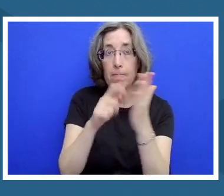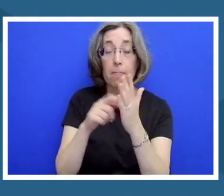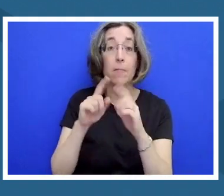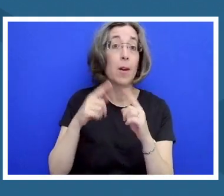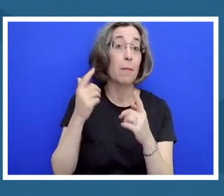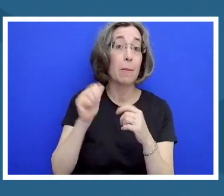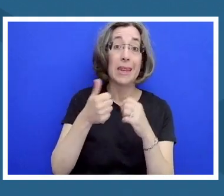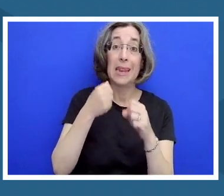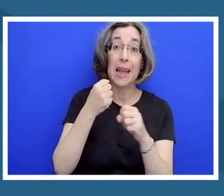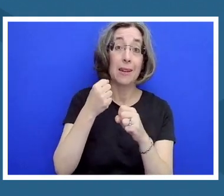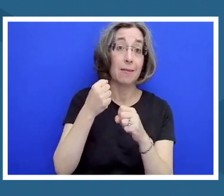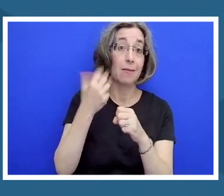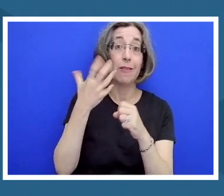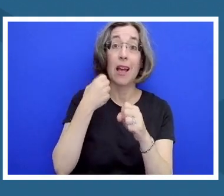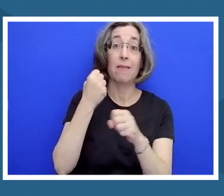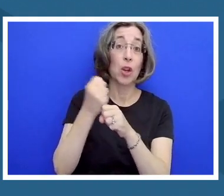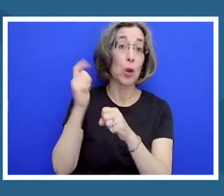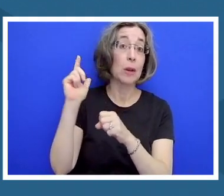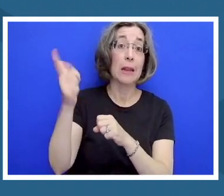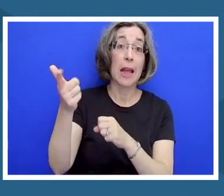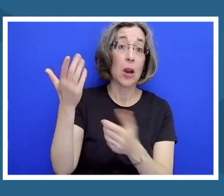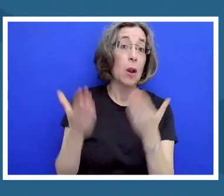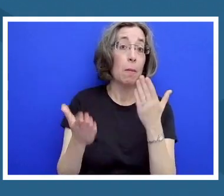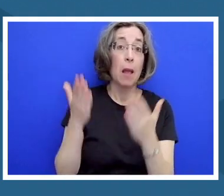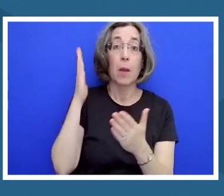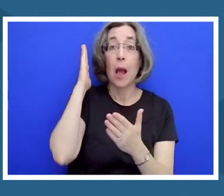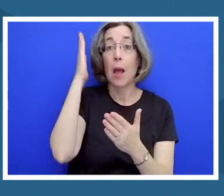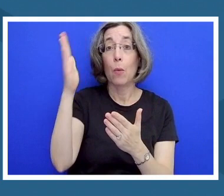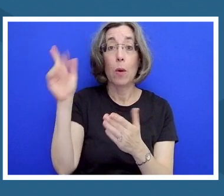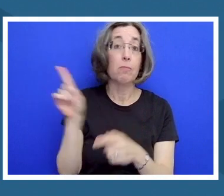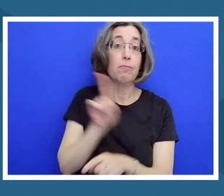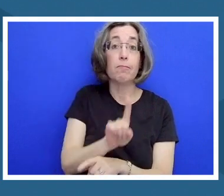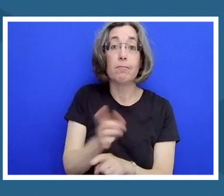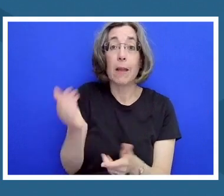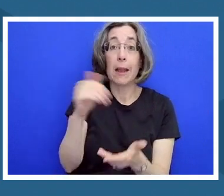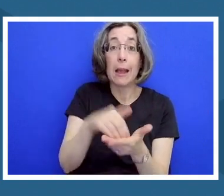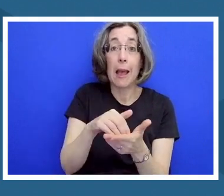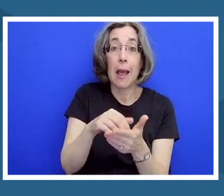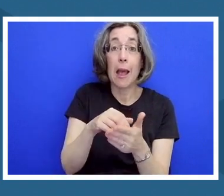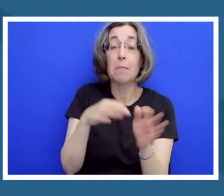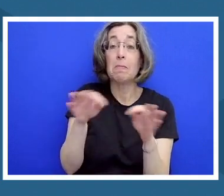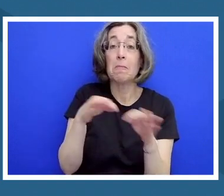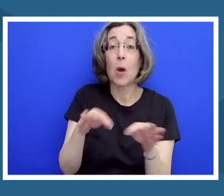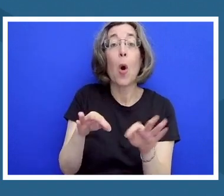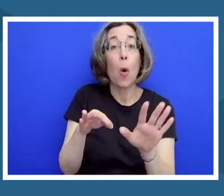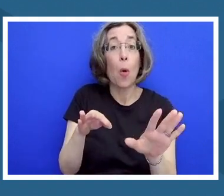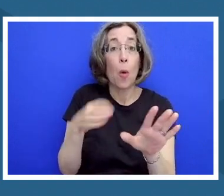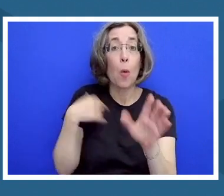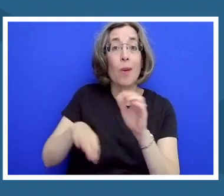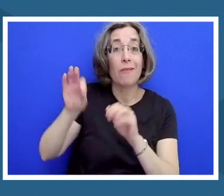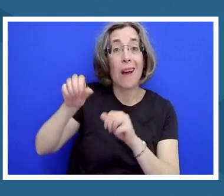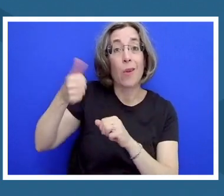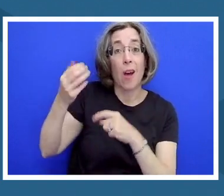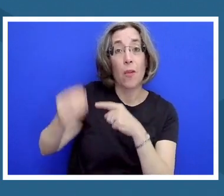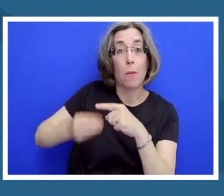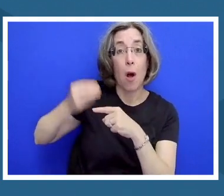the road i might be coming back here and talking to you again and say oh we actually discovered another molecule